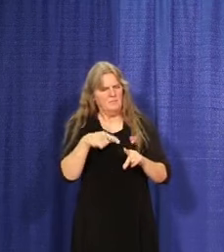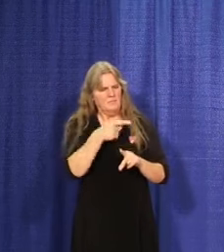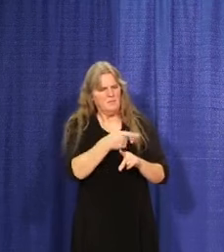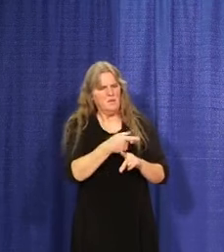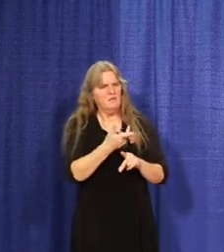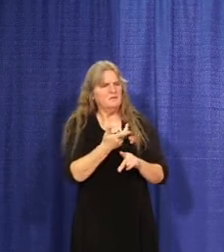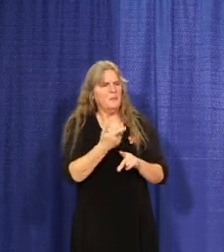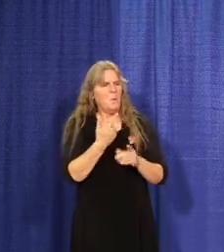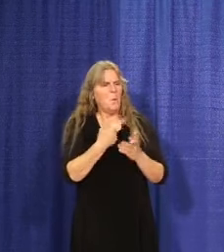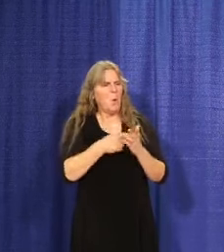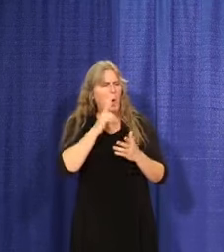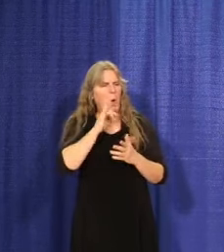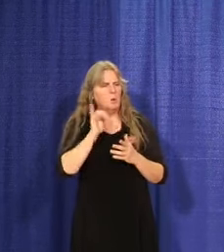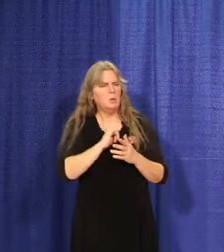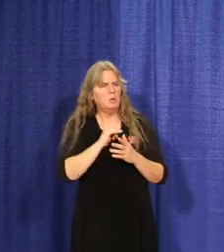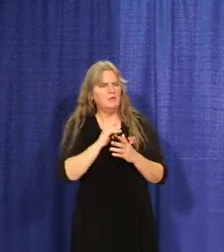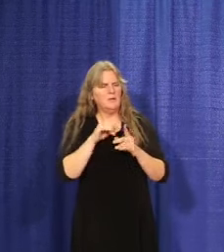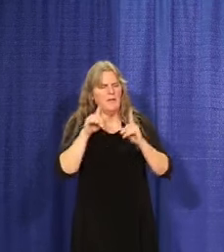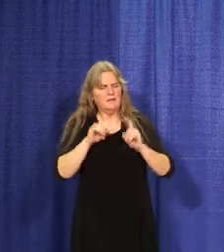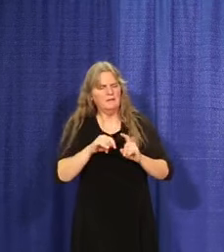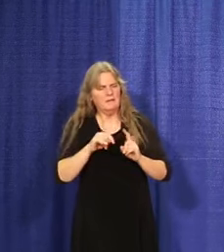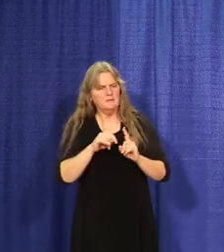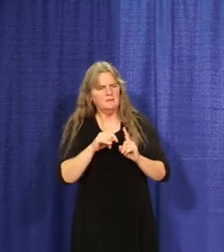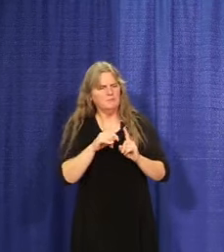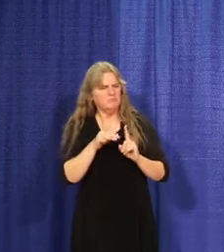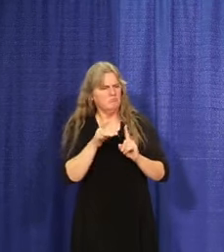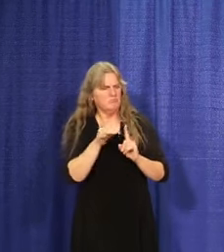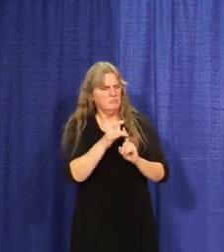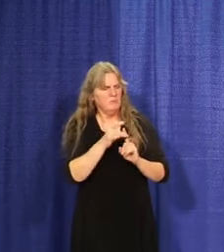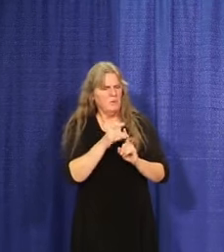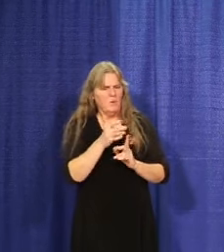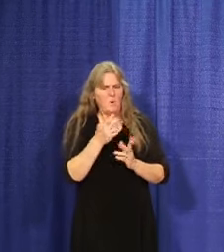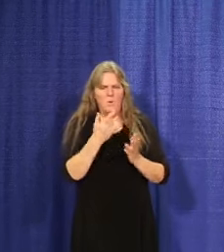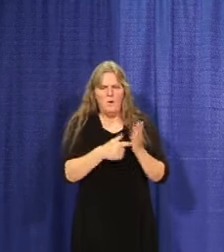getting tested with common cold symptoms. Did this person have any unusual